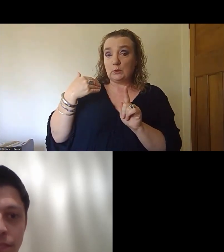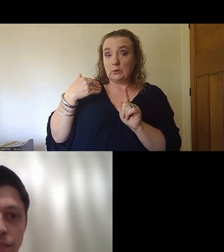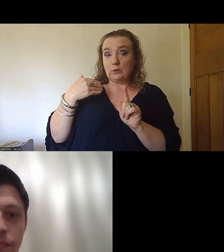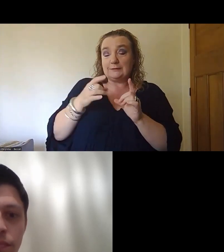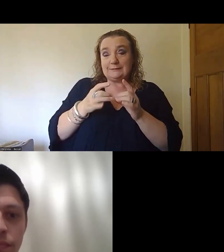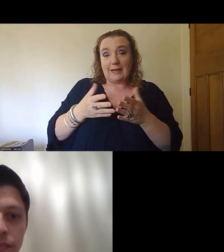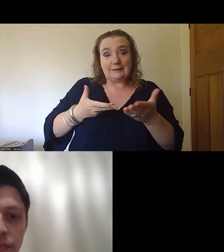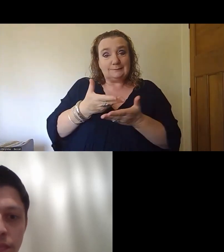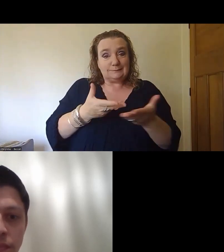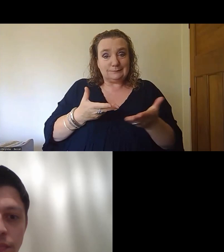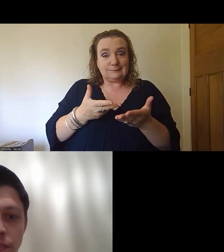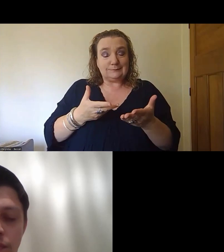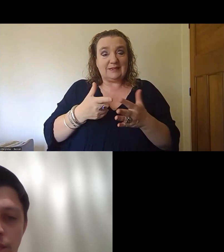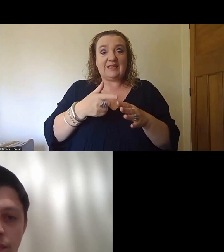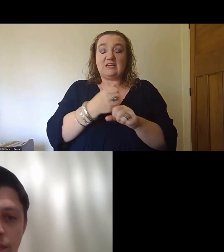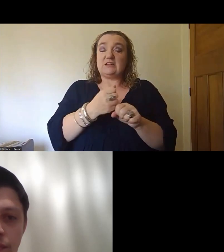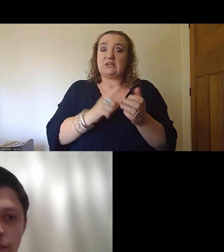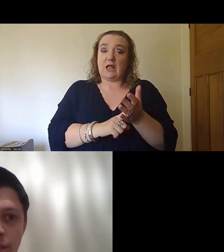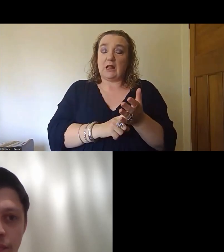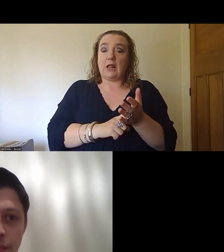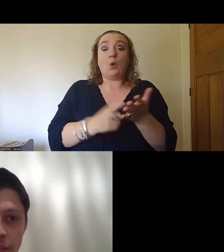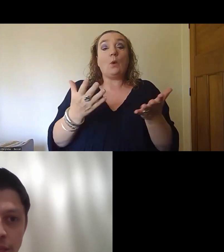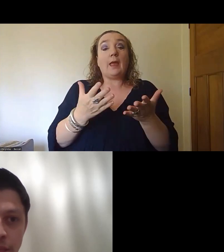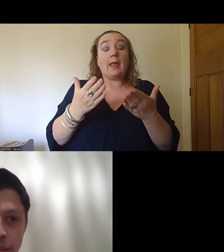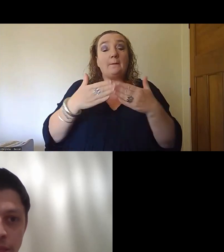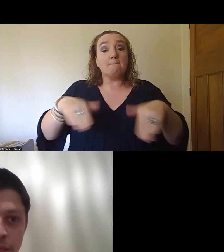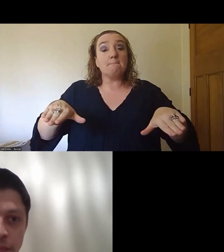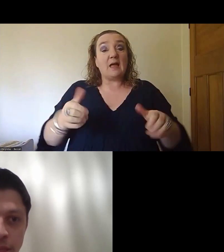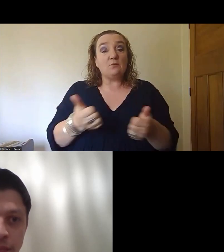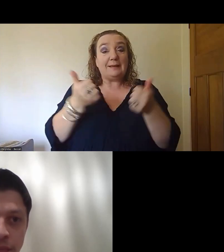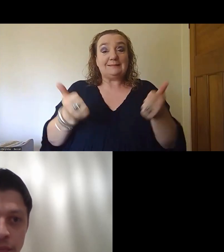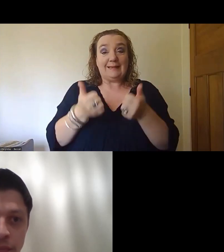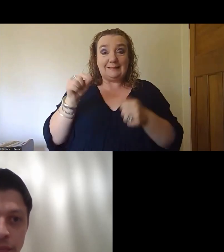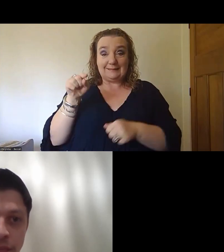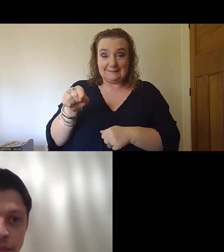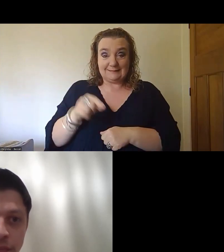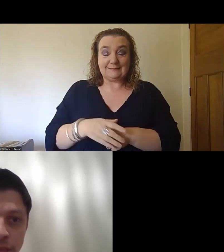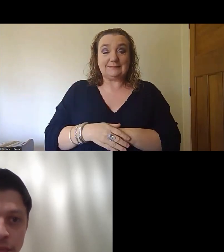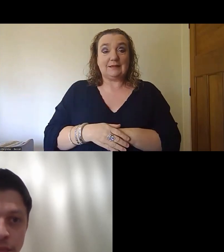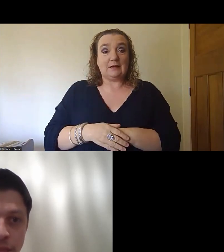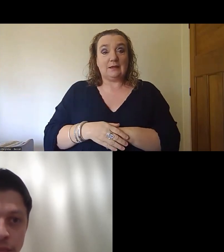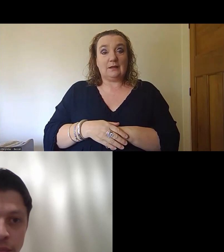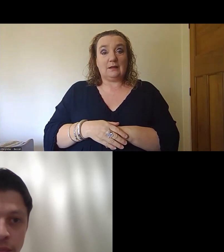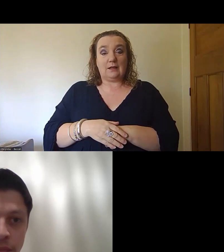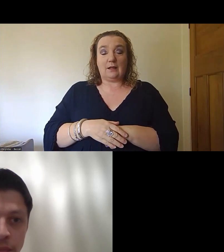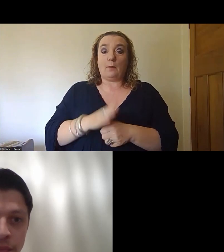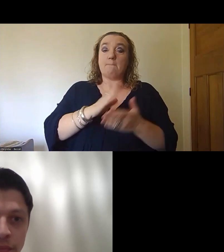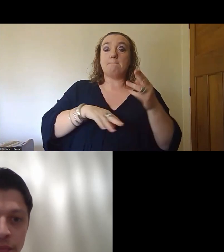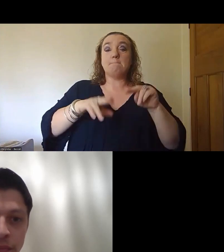about Enabling Good Lives in the coastal Bay of Plenty. And this was my other hat, parent to parent board member hat.